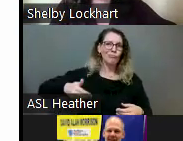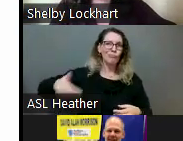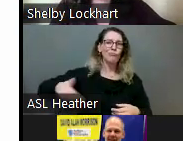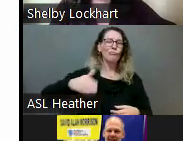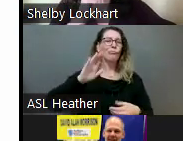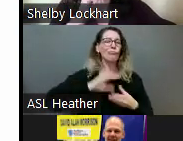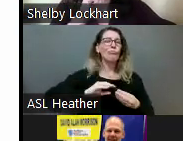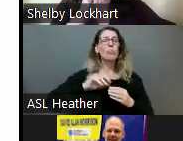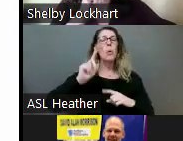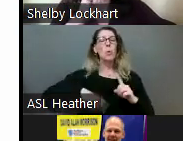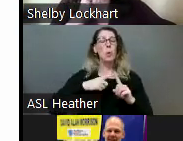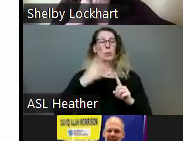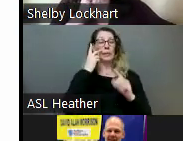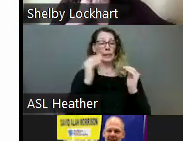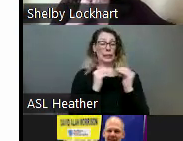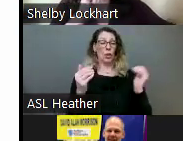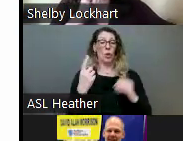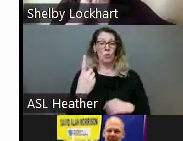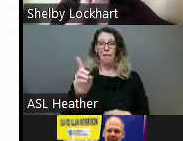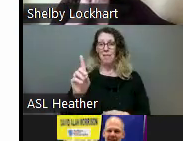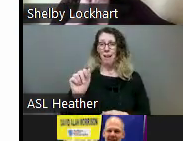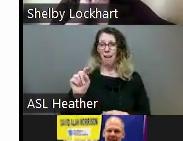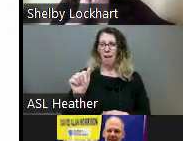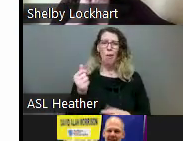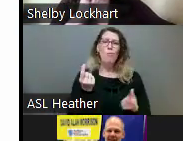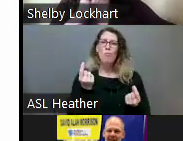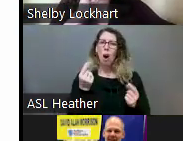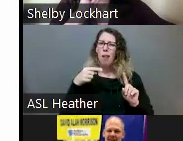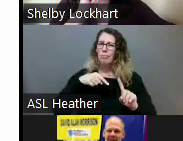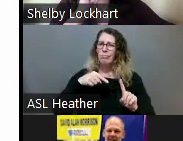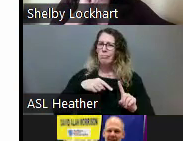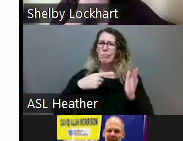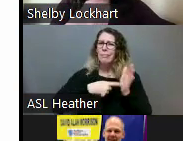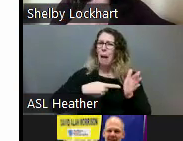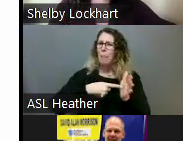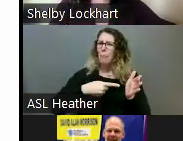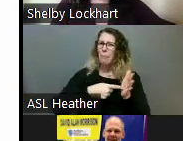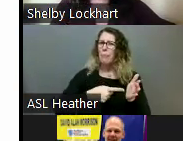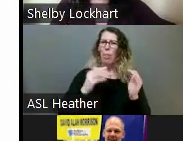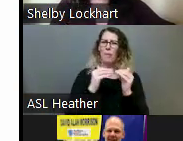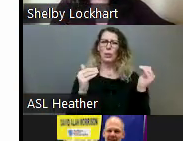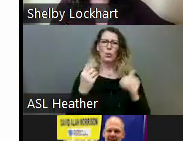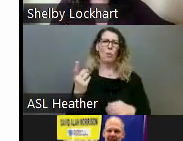about when you say Tier 1 data - what are some like examples of Tier 1 data, and what's not